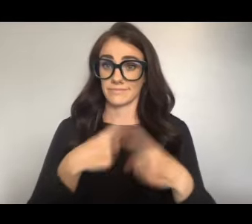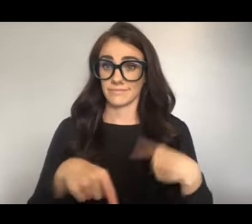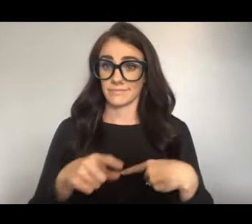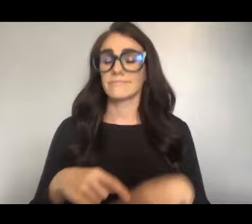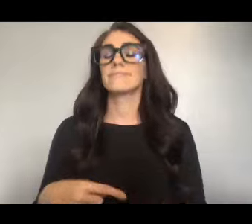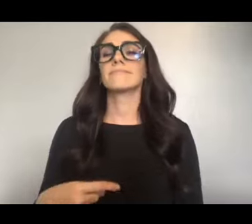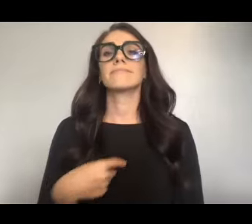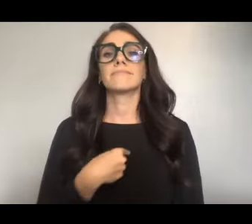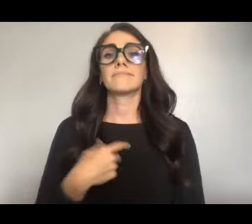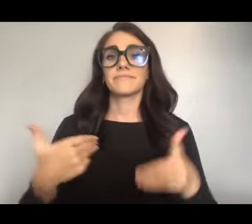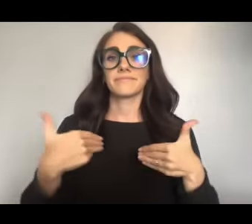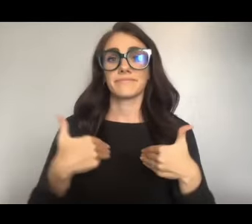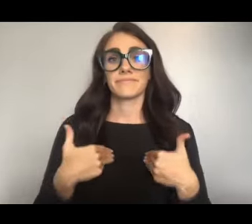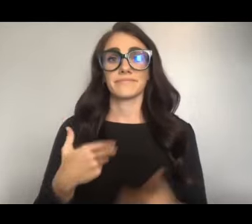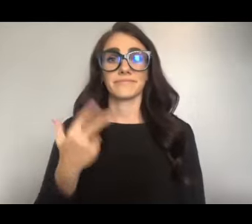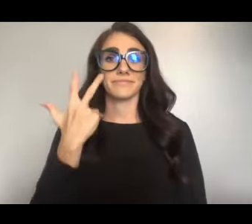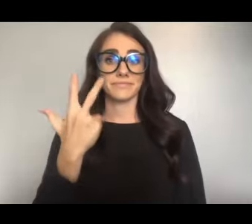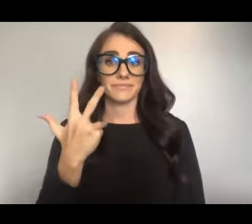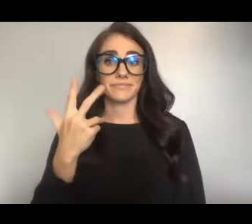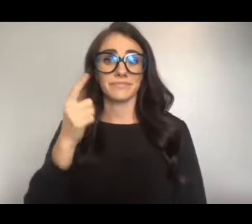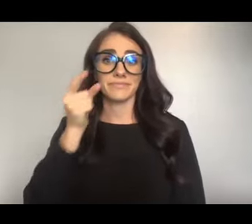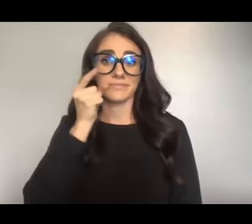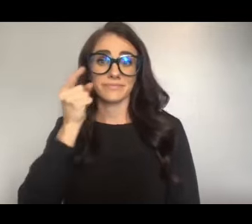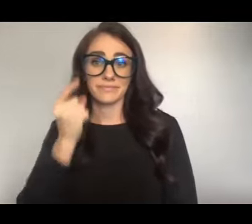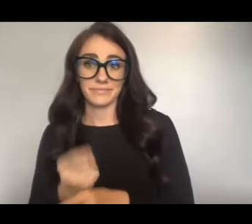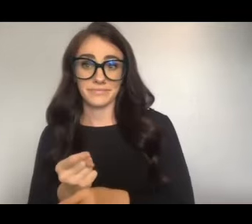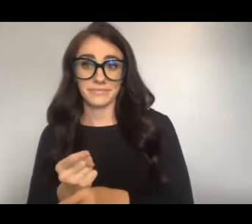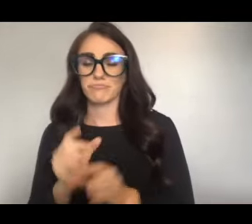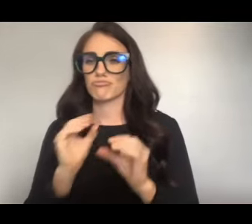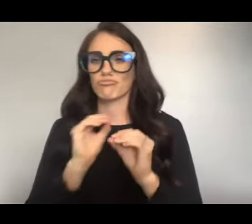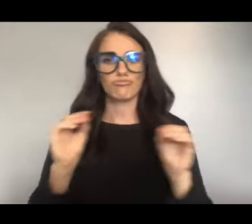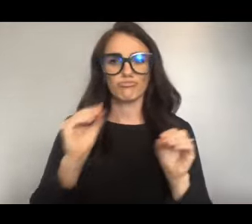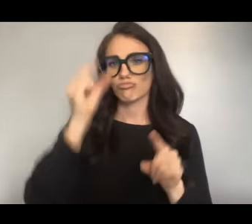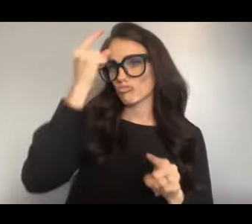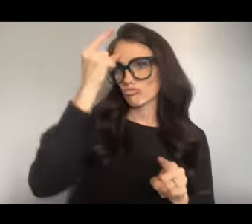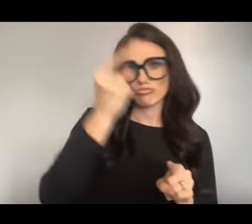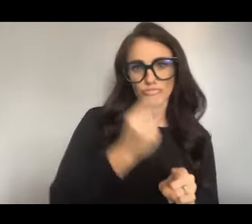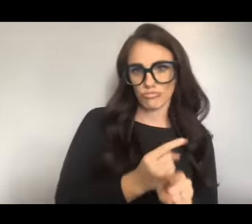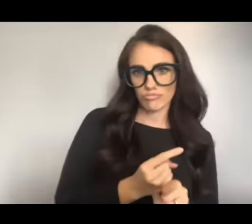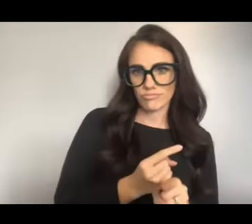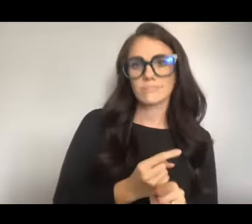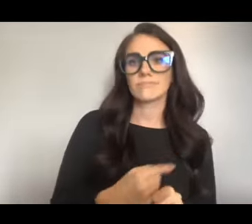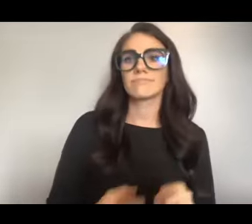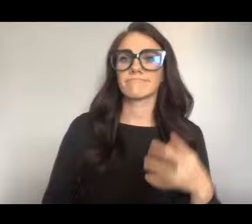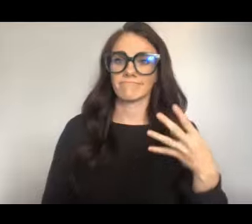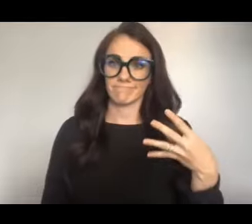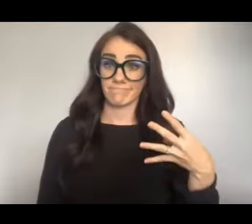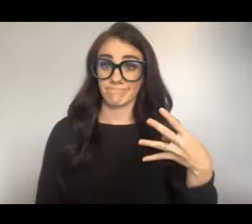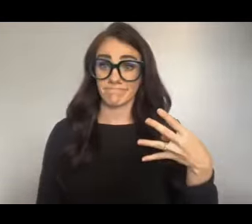So, what I would sign is "ME HAVE THREEE SISTER NO BROTHER"